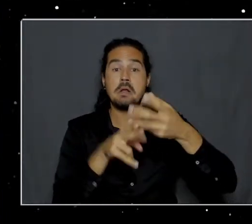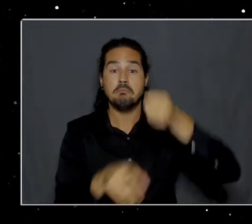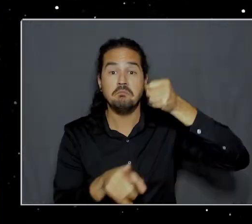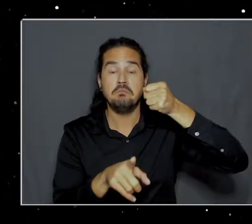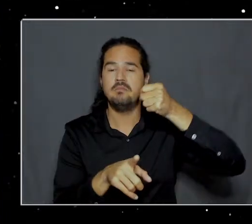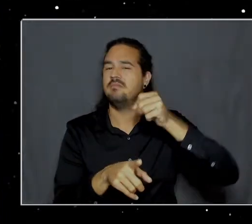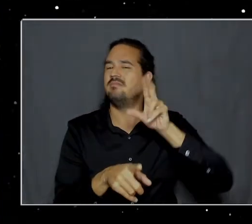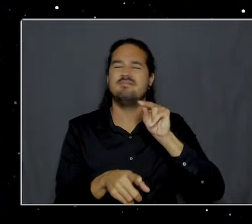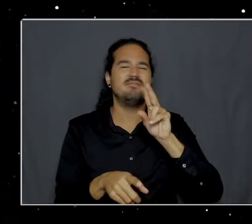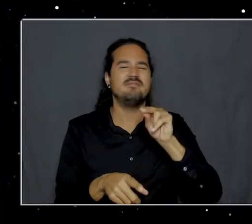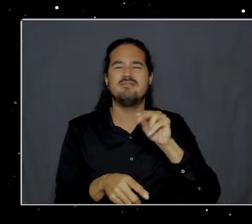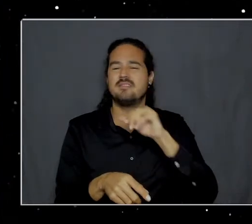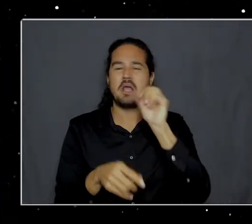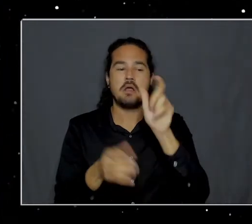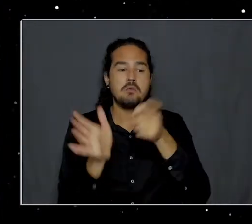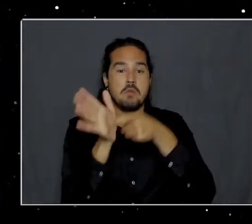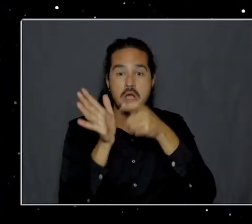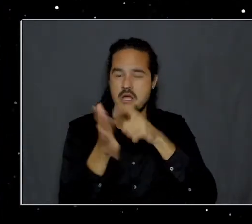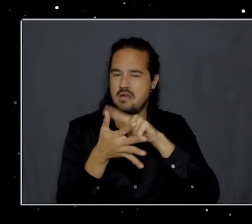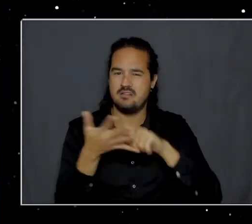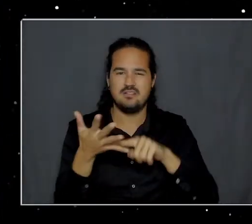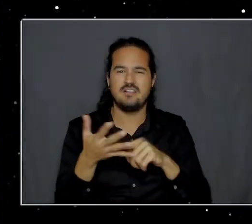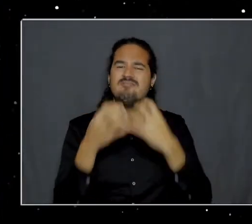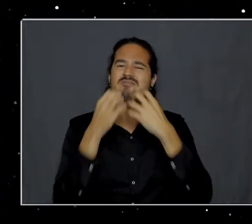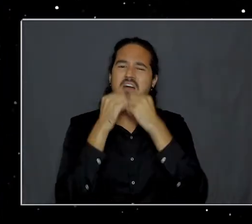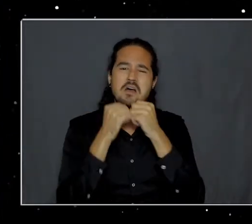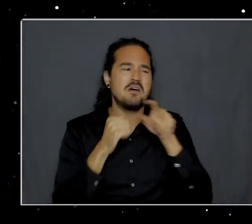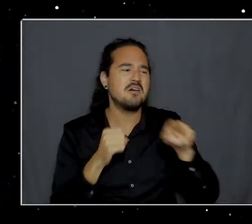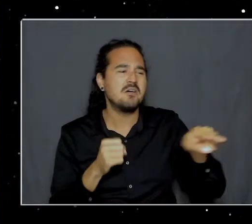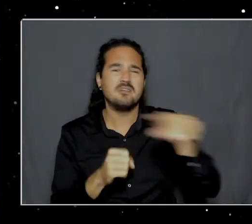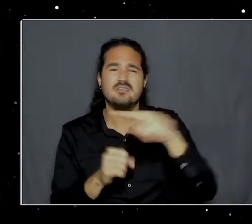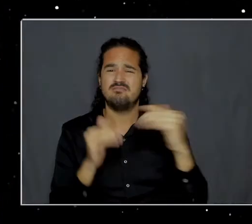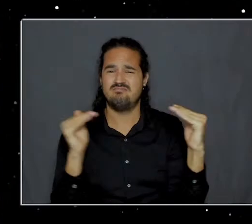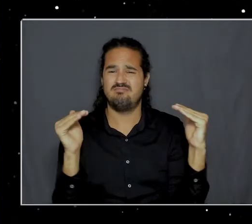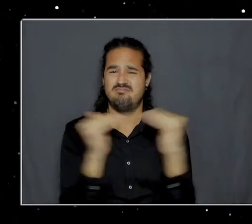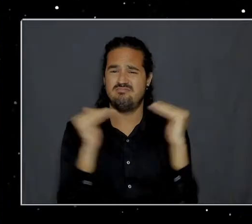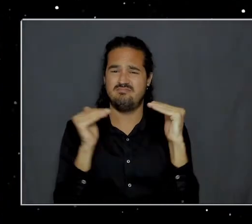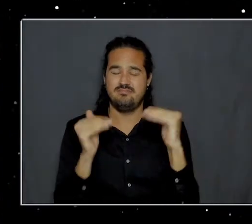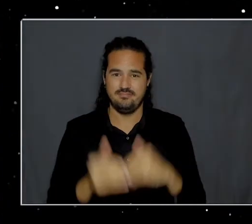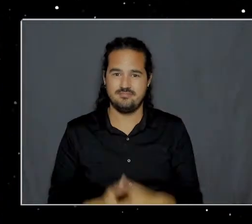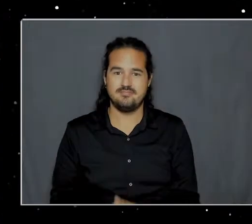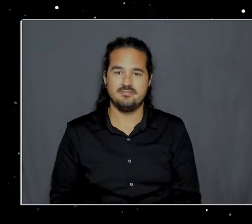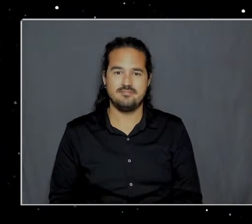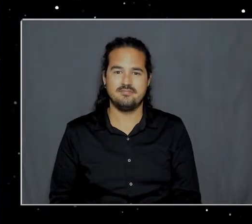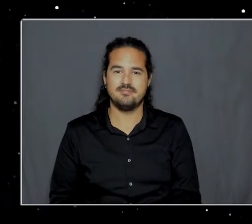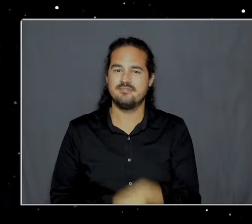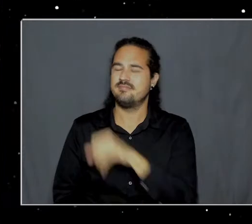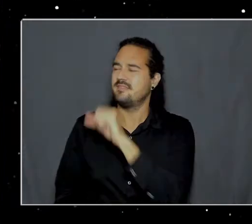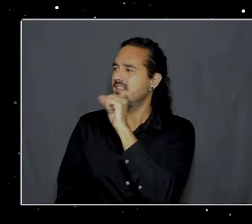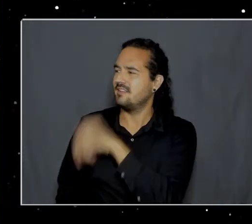NOT TEMPORARY, WE RECOGNIZE EVERYONE'S OF VALUE. MICHELE STORMS: I LOVE THAT.